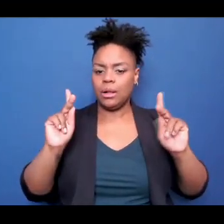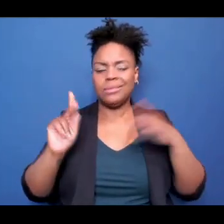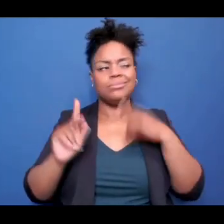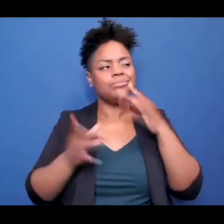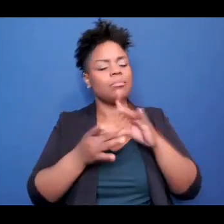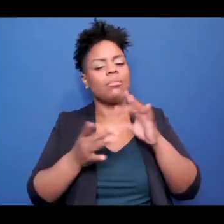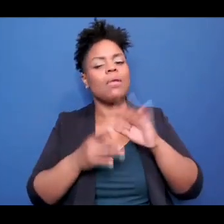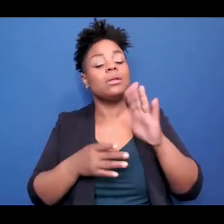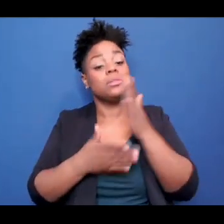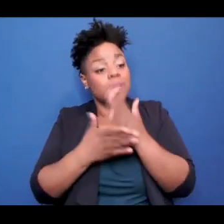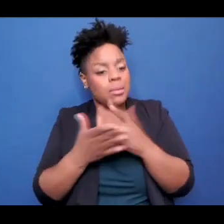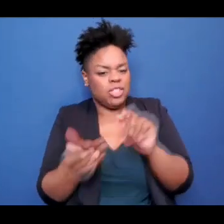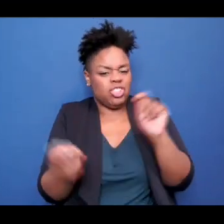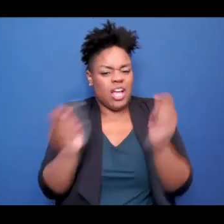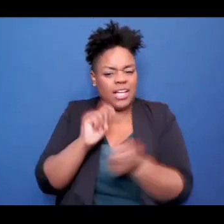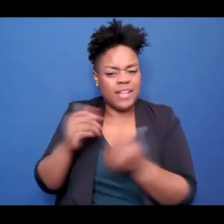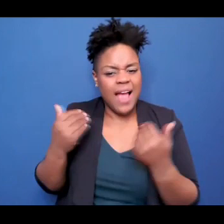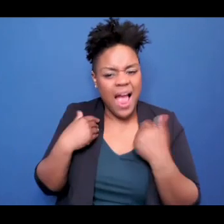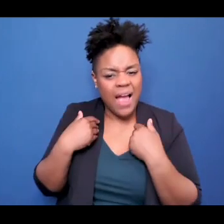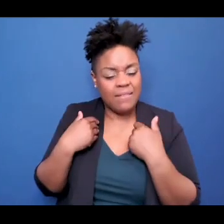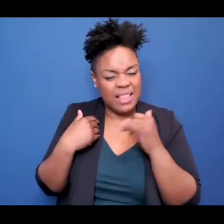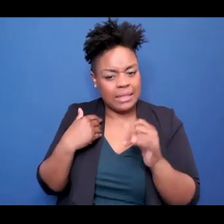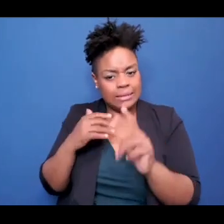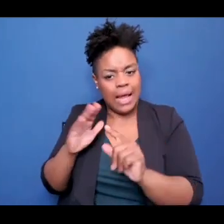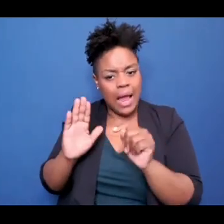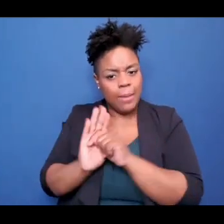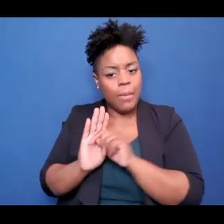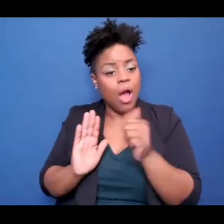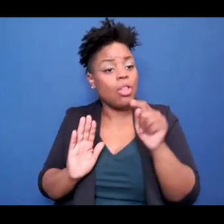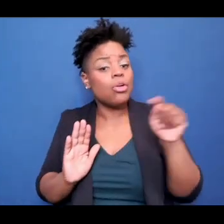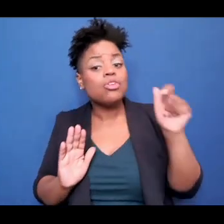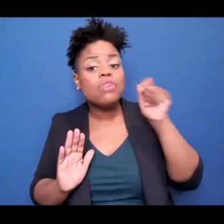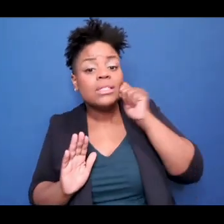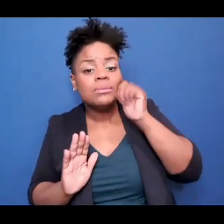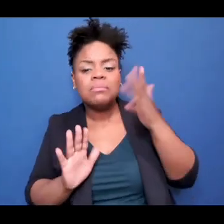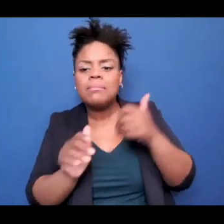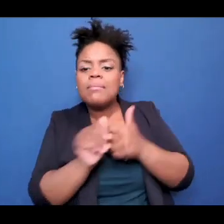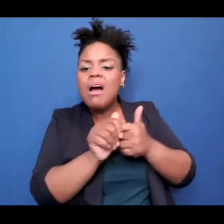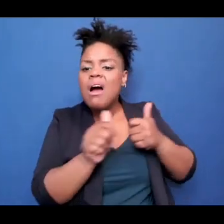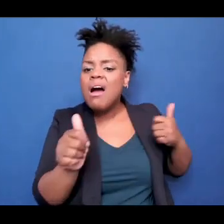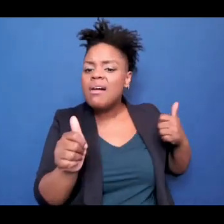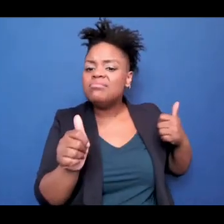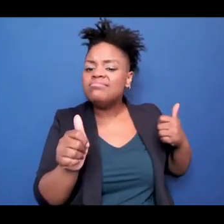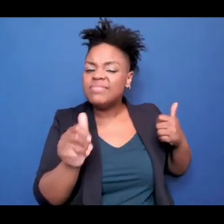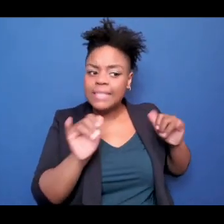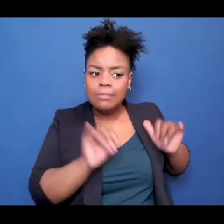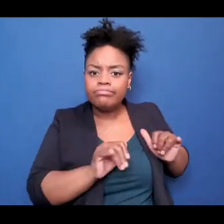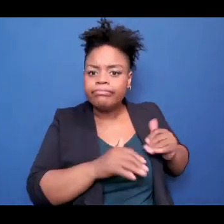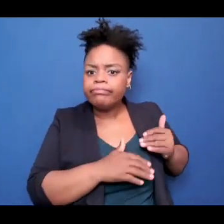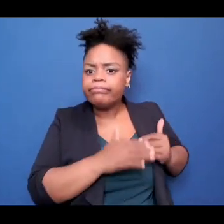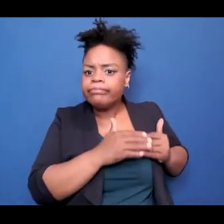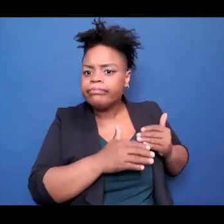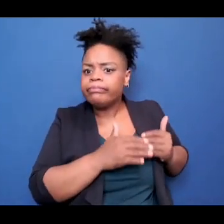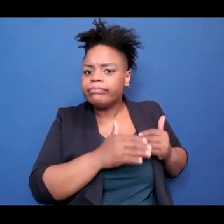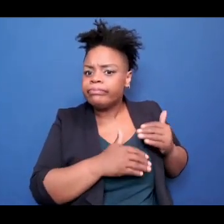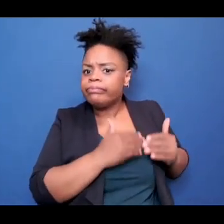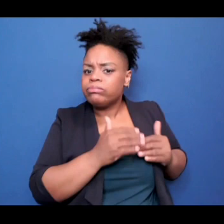STATES THAT SUM RACISTS HAVE CHANGED SIGNIFICANTLY OVER EVOLUTIONARY TIME WHILE OTHERS HAVE NOT AND LAG BEHIND AND REMAIN IN A FIXED STATE.